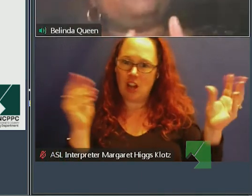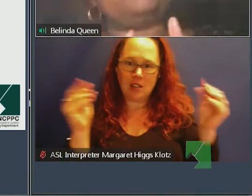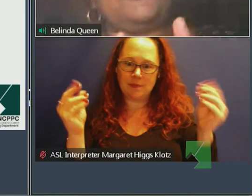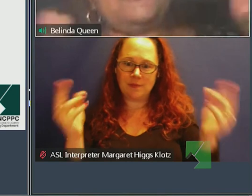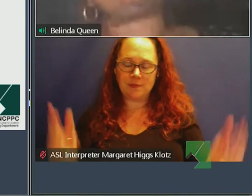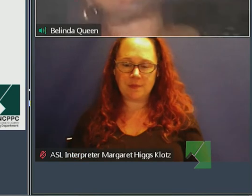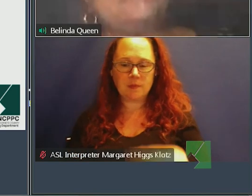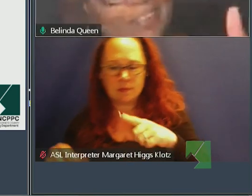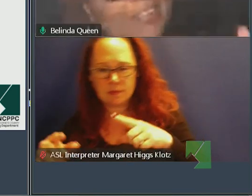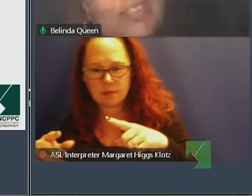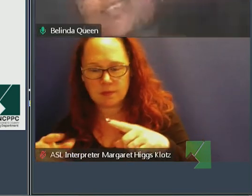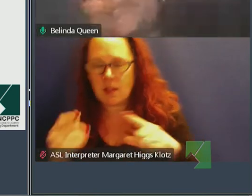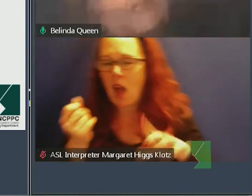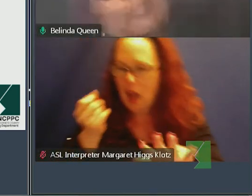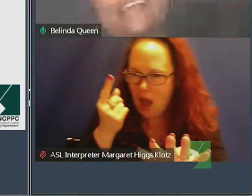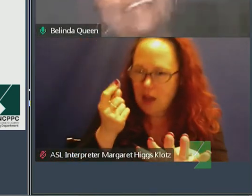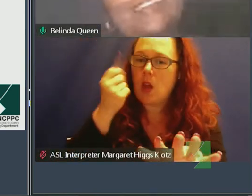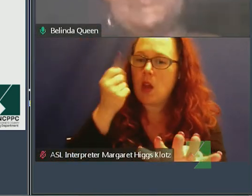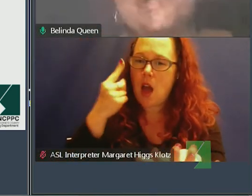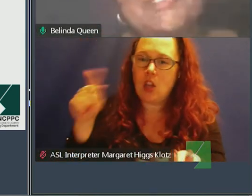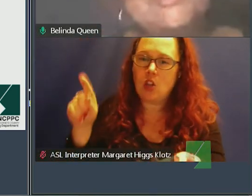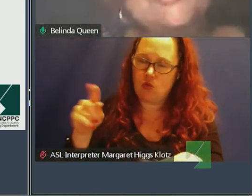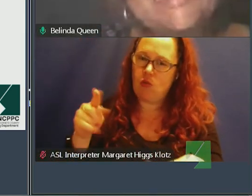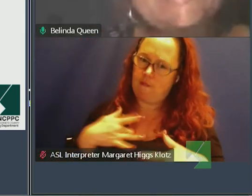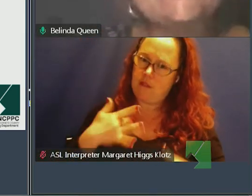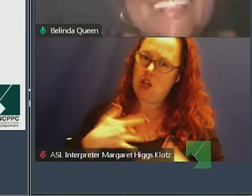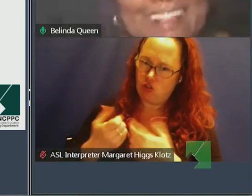I got it. How passionate you are. We know that you probably, for your community,